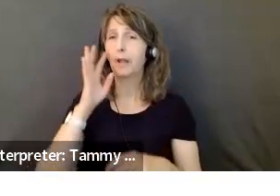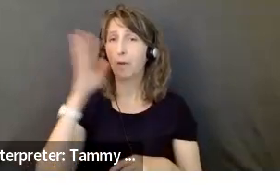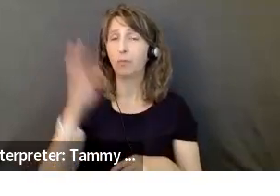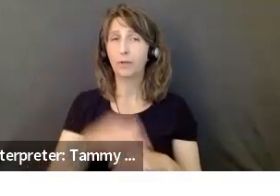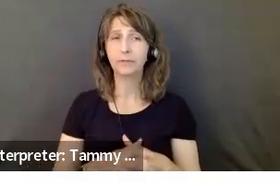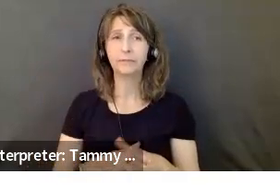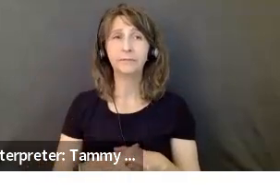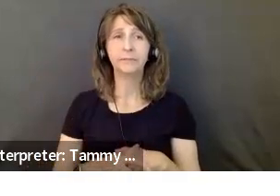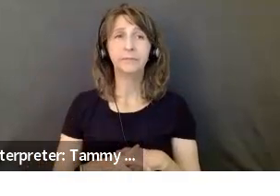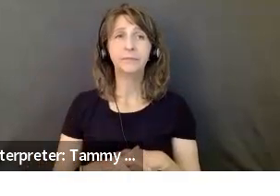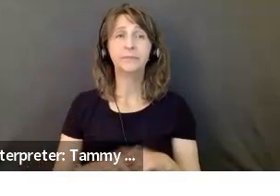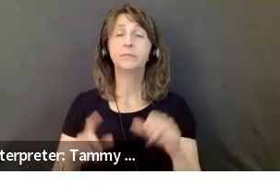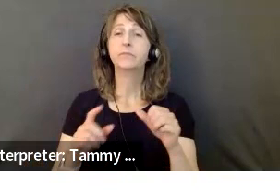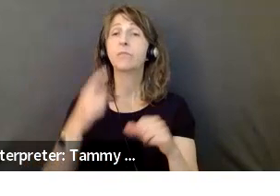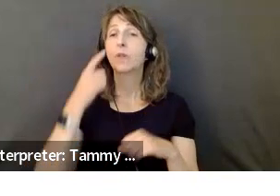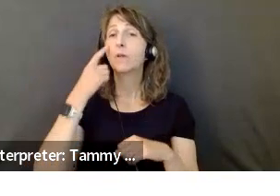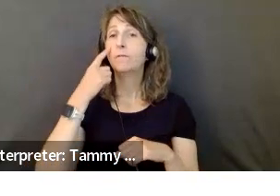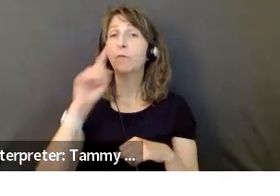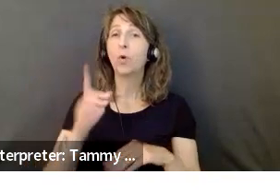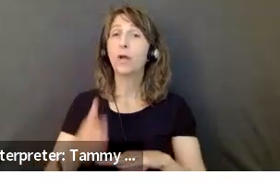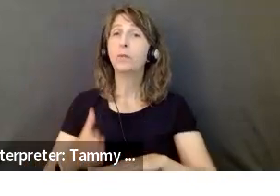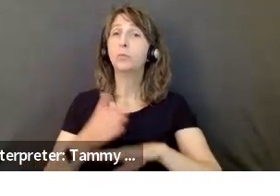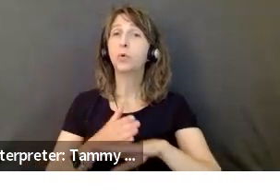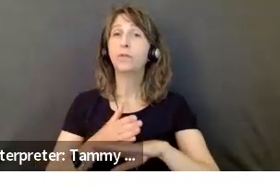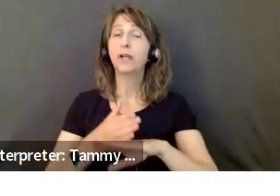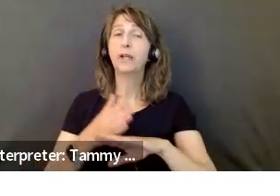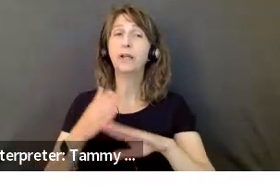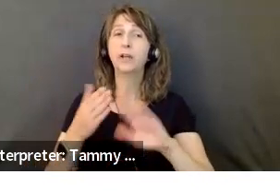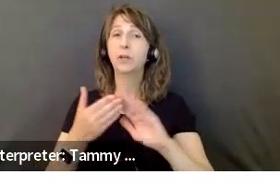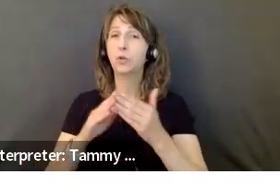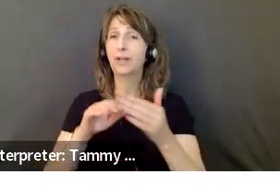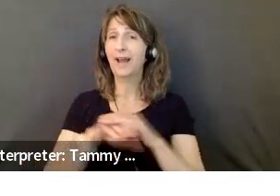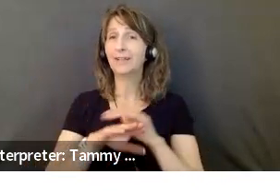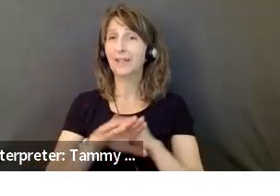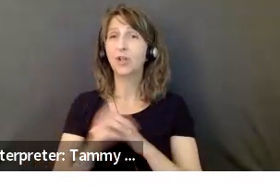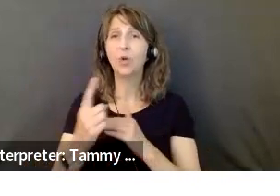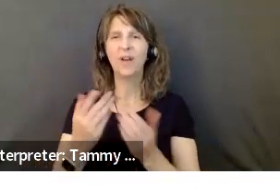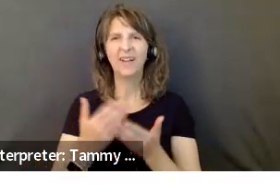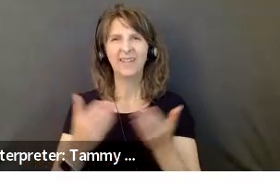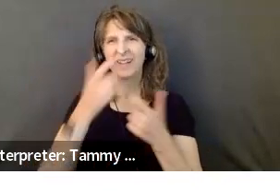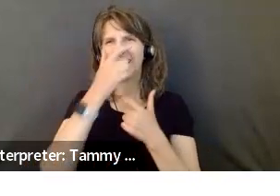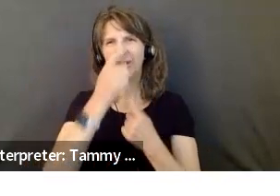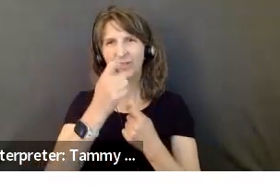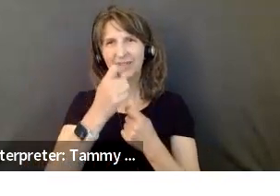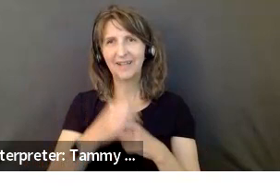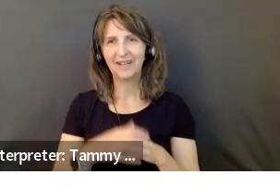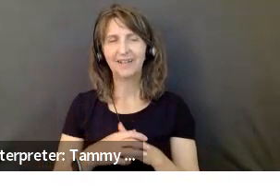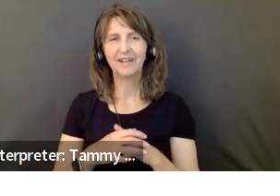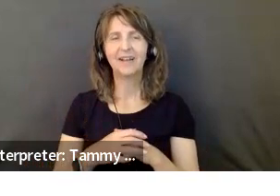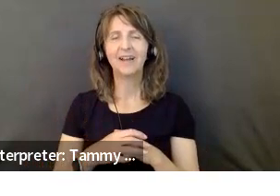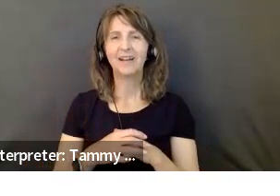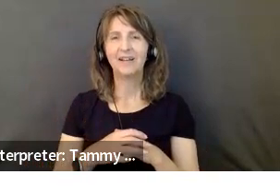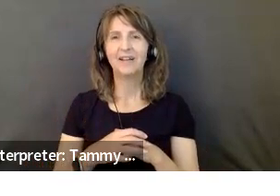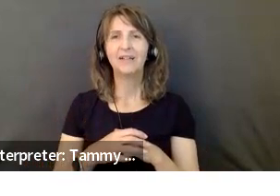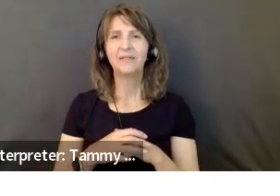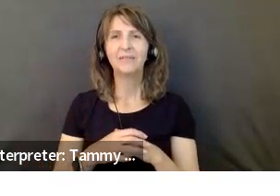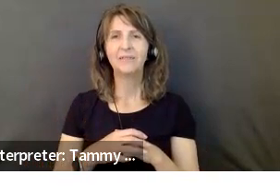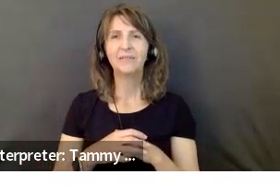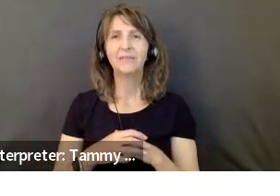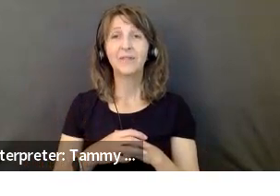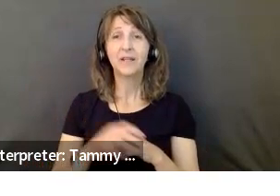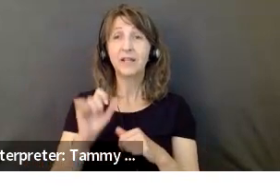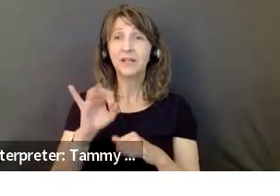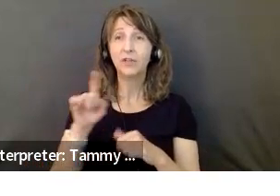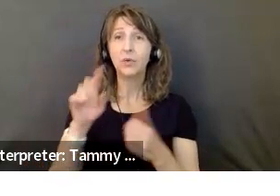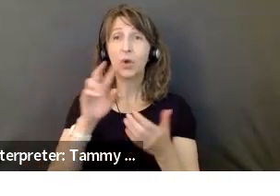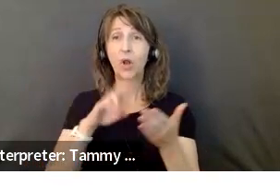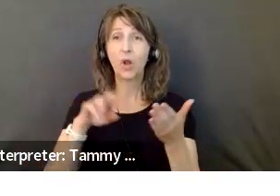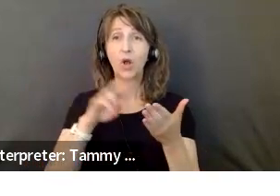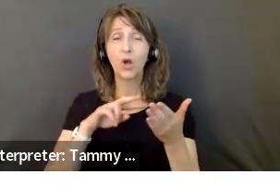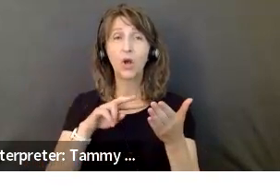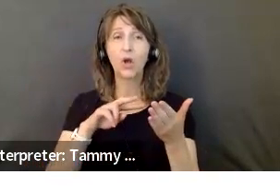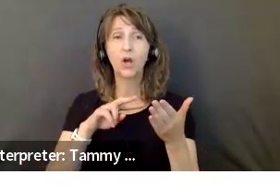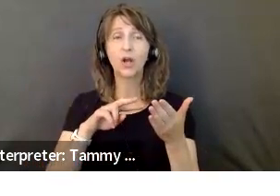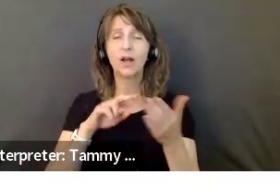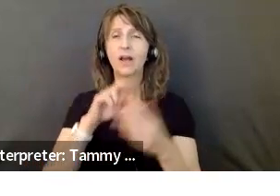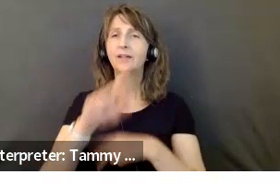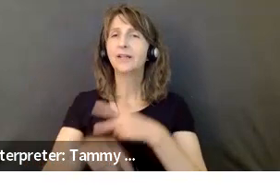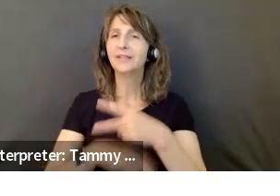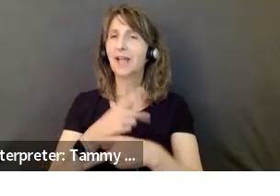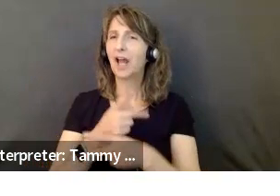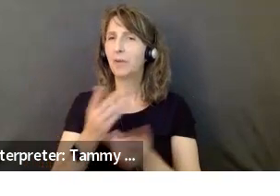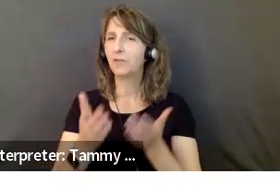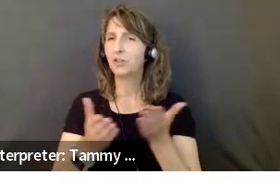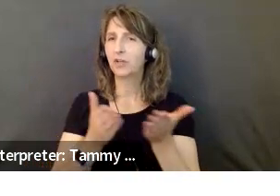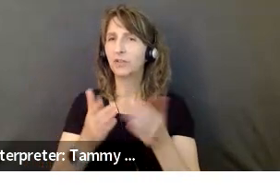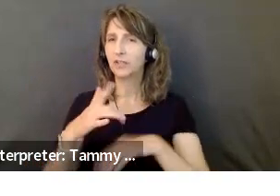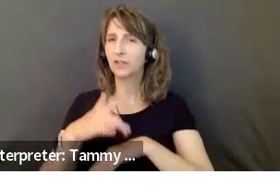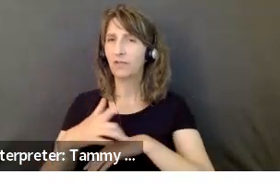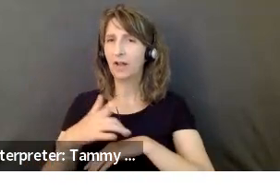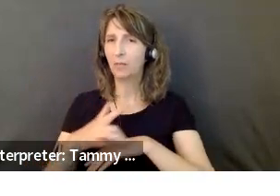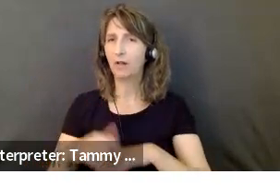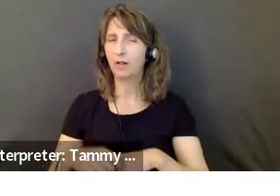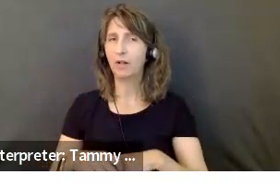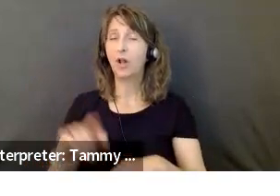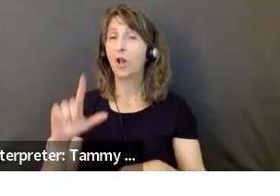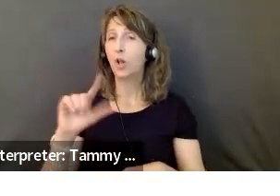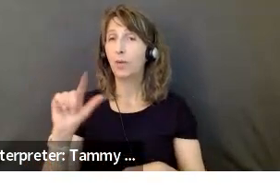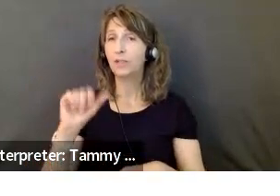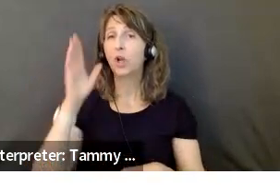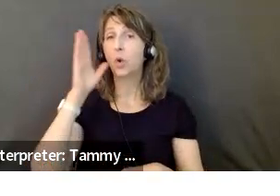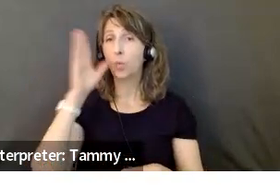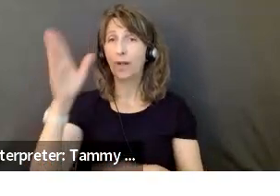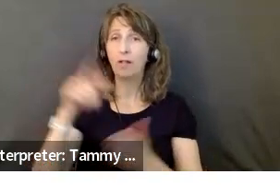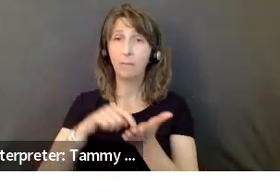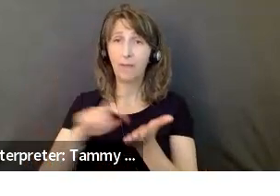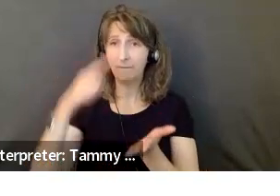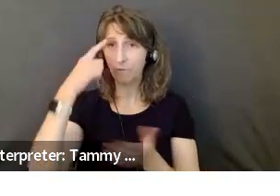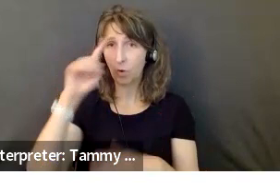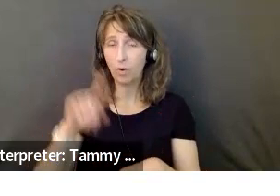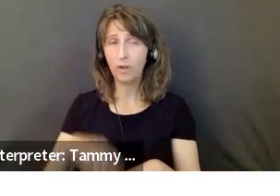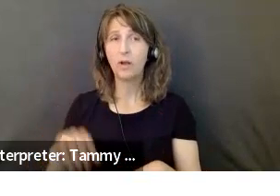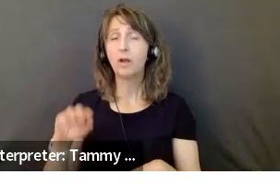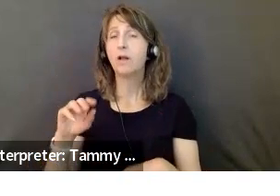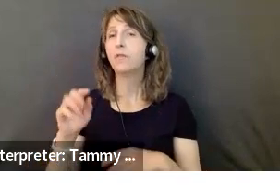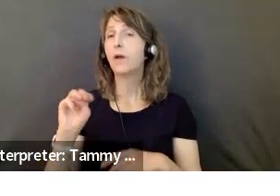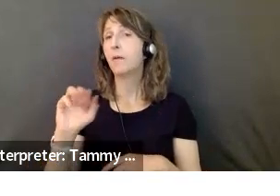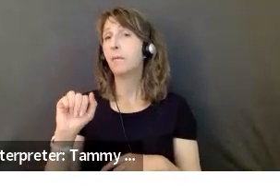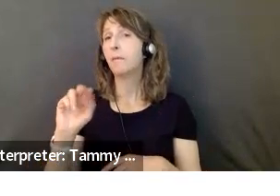So in terms of increasing community access, one of the things that I think was really interesting in the group, was, when you actually look at the type of services that are available that Louisiana will pay for and that the managed care entities can authorize.